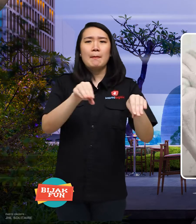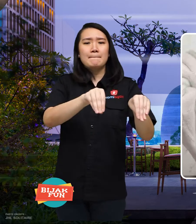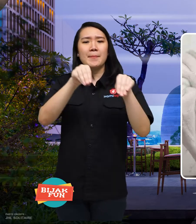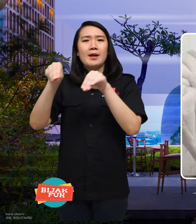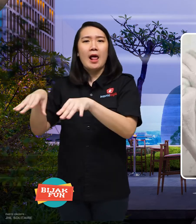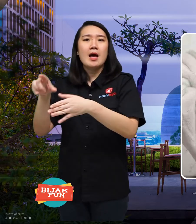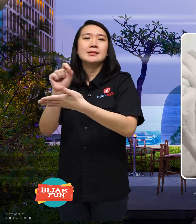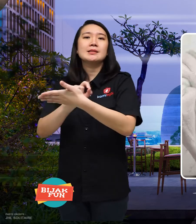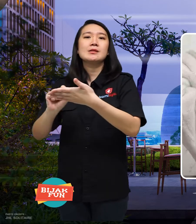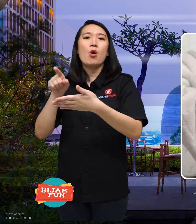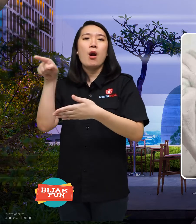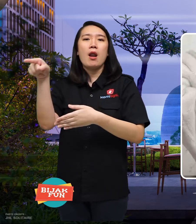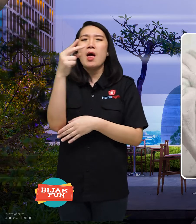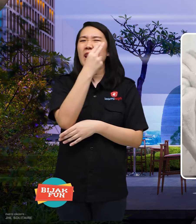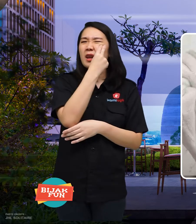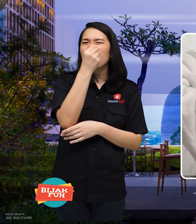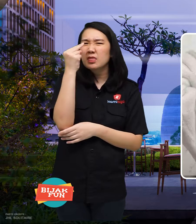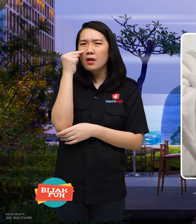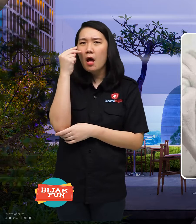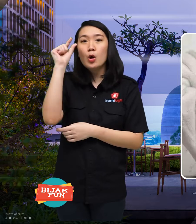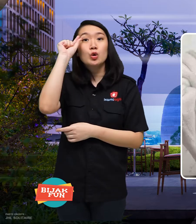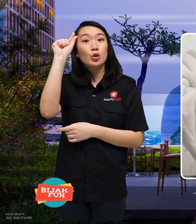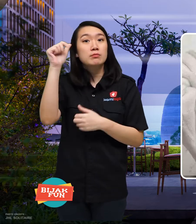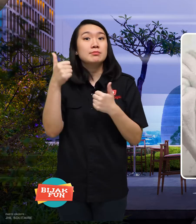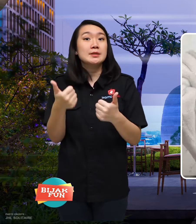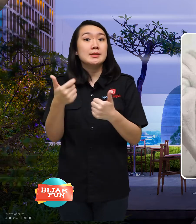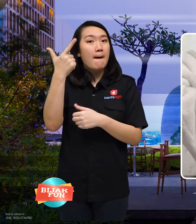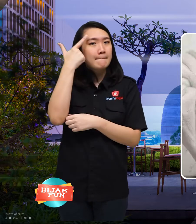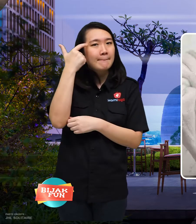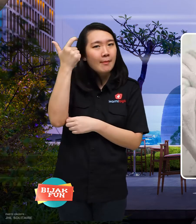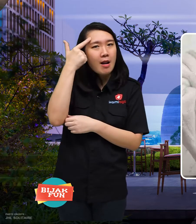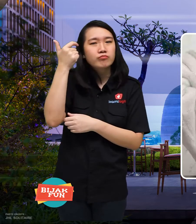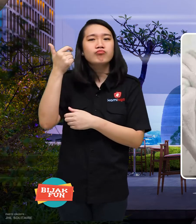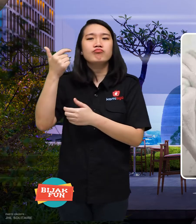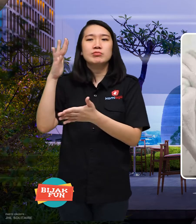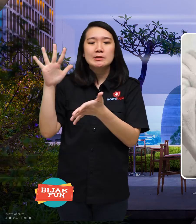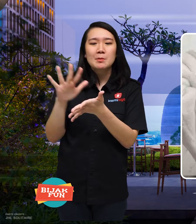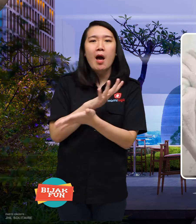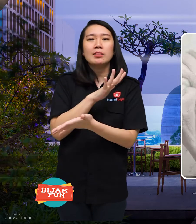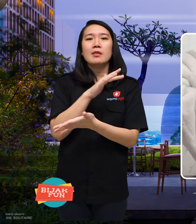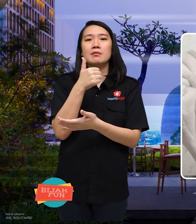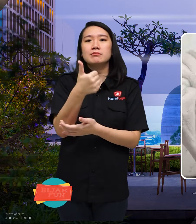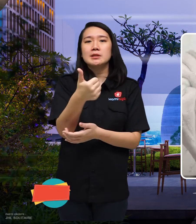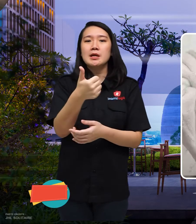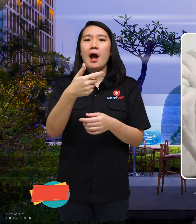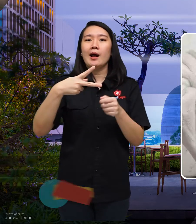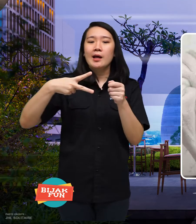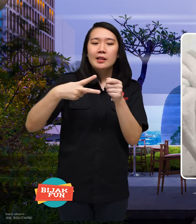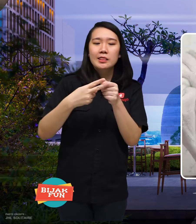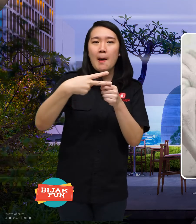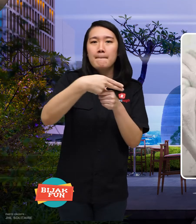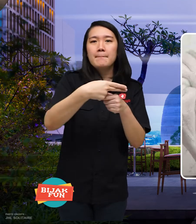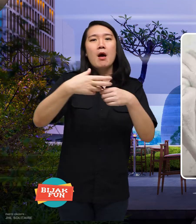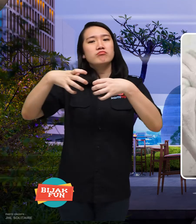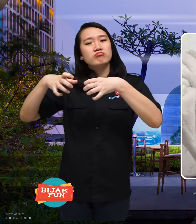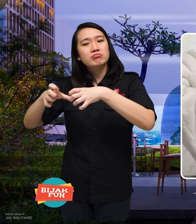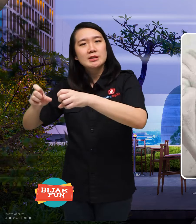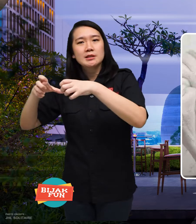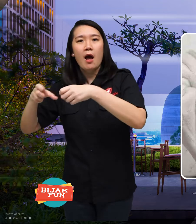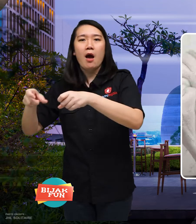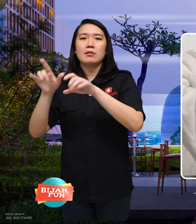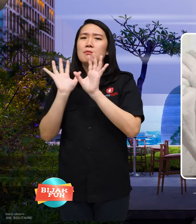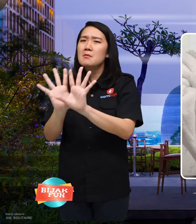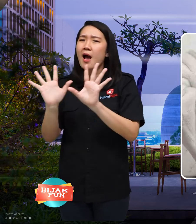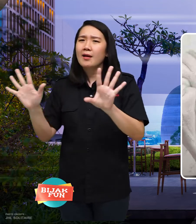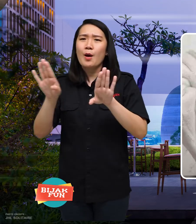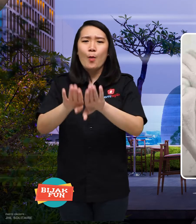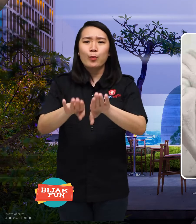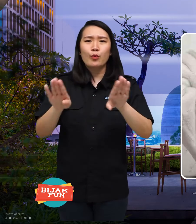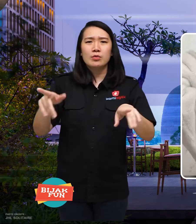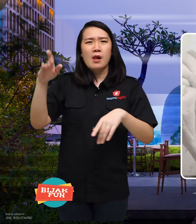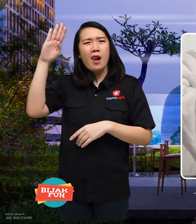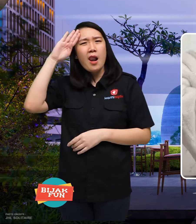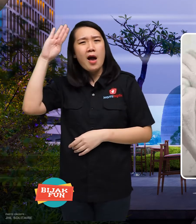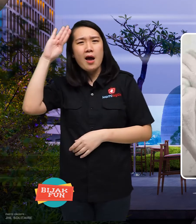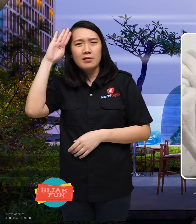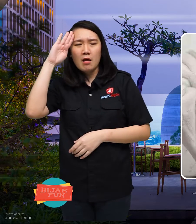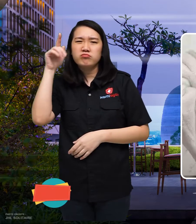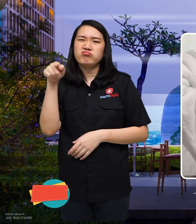to learn massage skills, there were more male than female students.